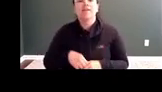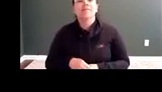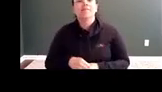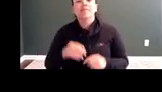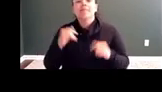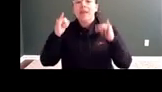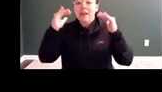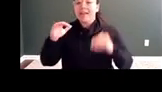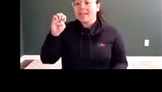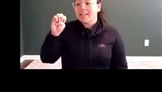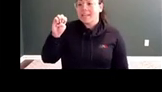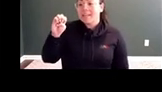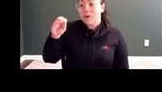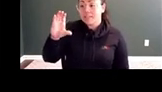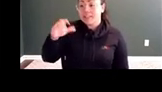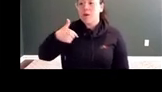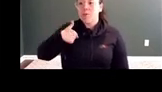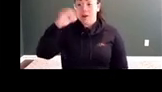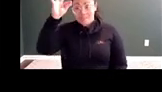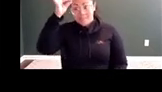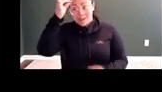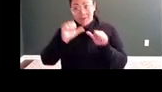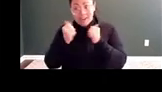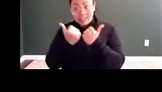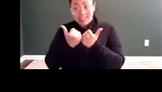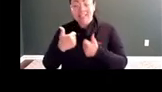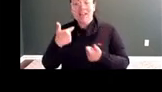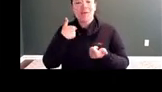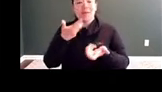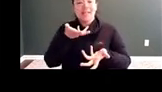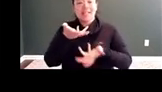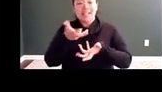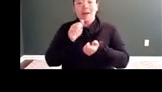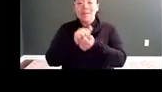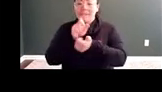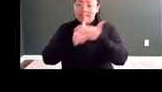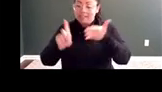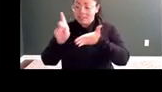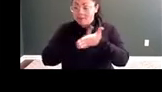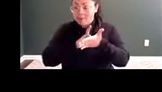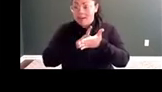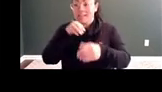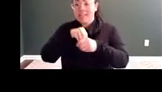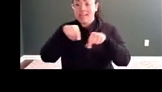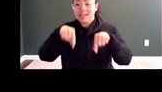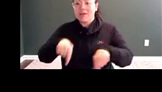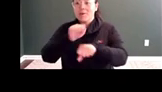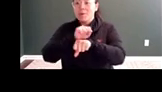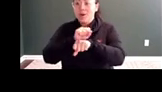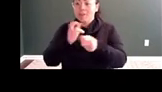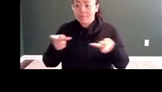We're a federal agency, and what do we do? Well, we deal with discrimination in the workplace. All right?